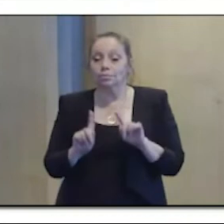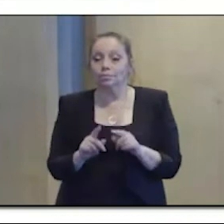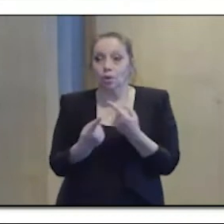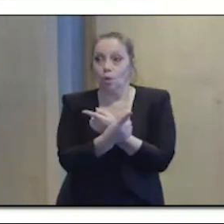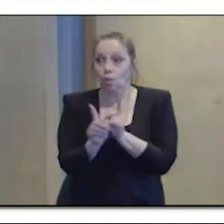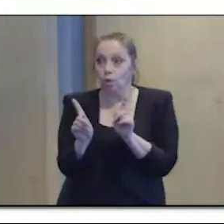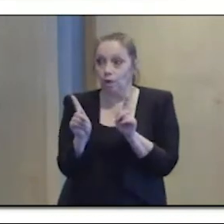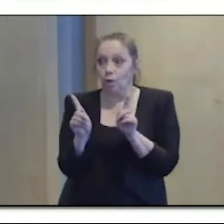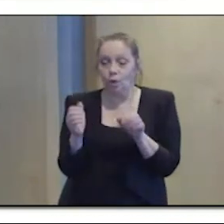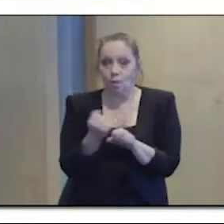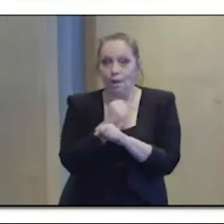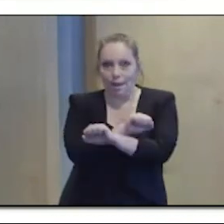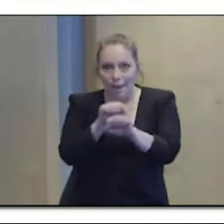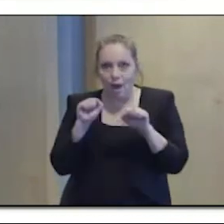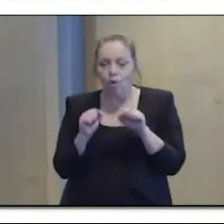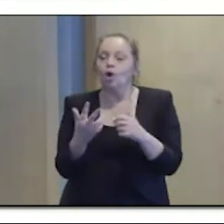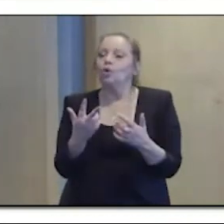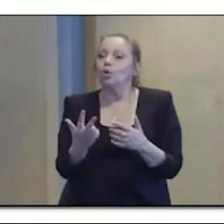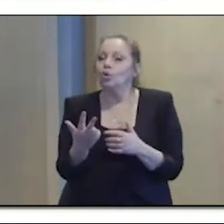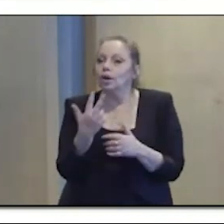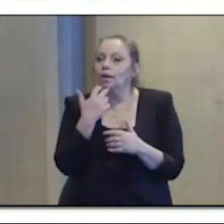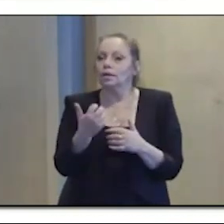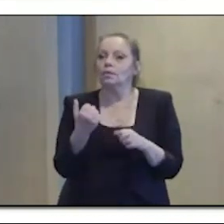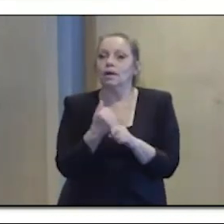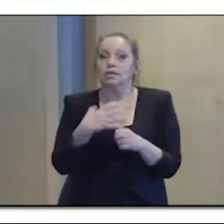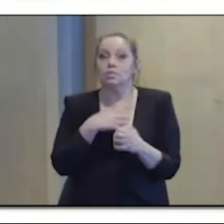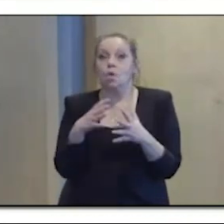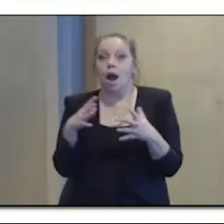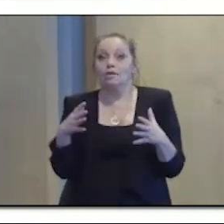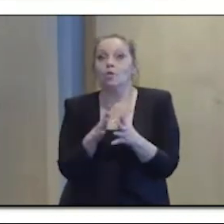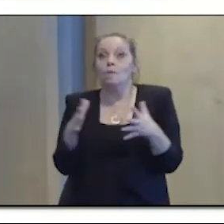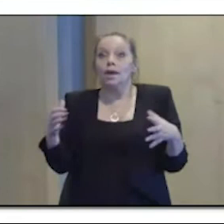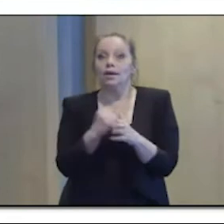our own electricity, it makes it harder for bigger generators to make electricity but we won't always